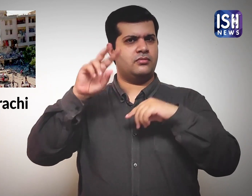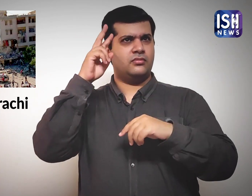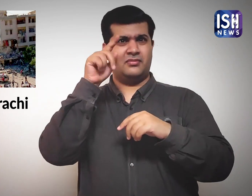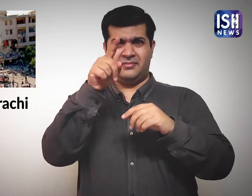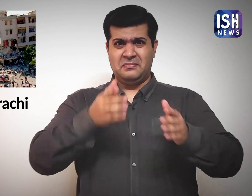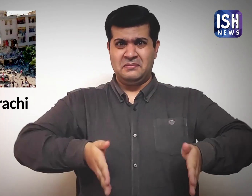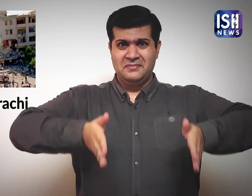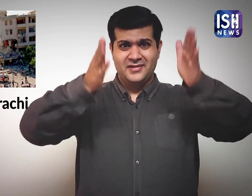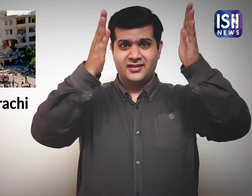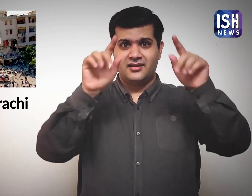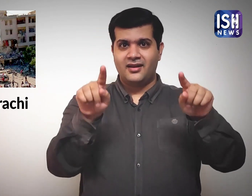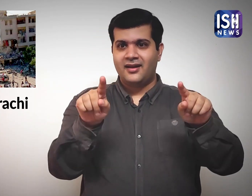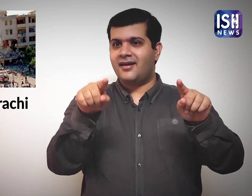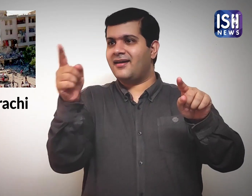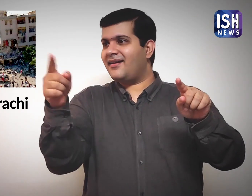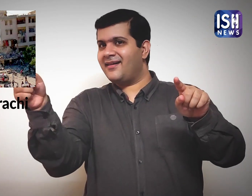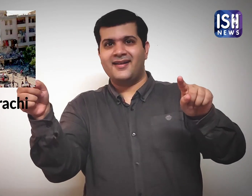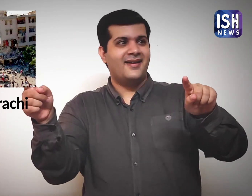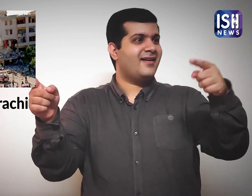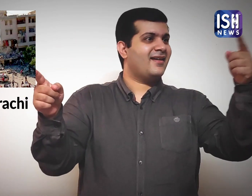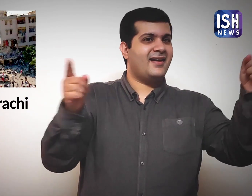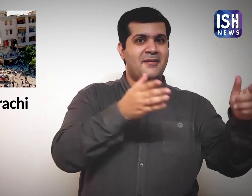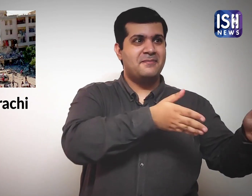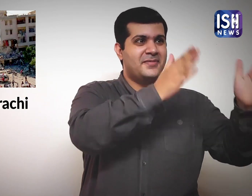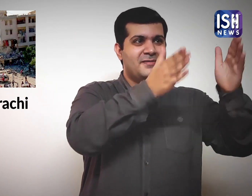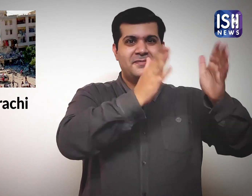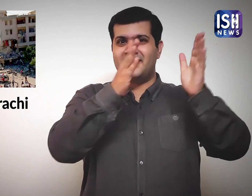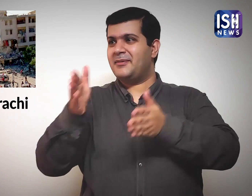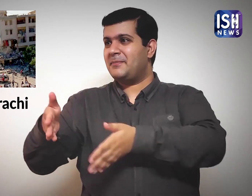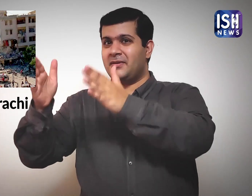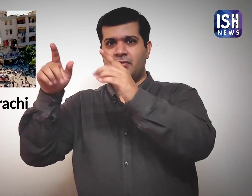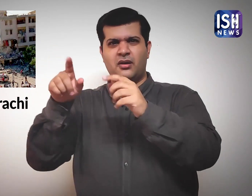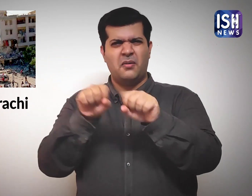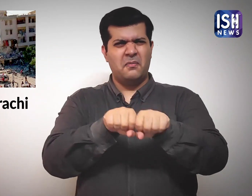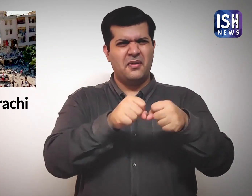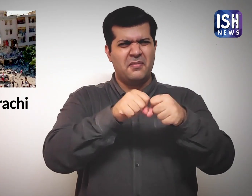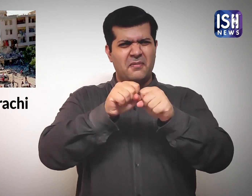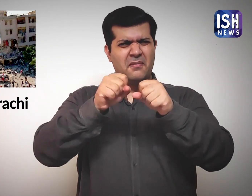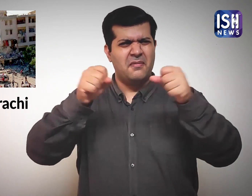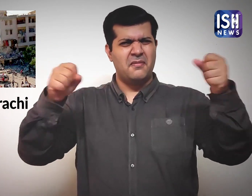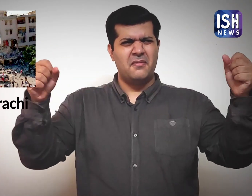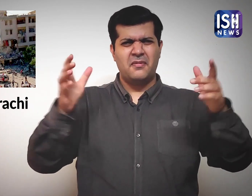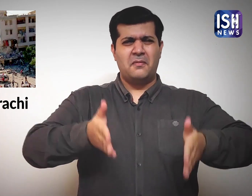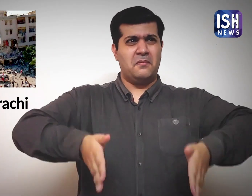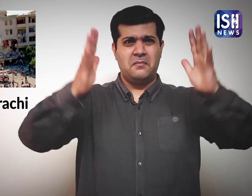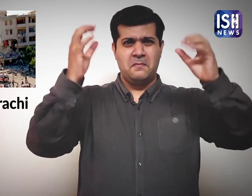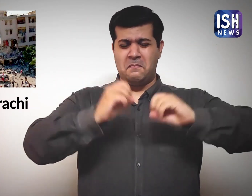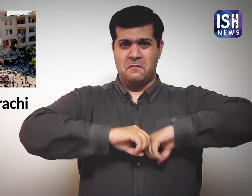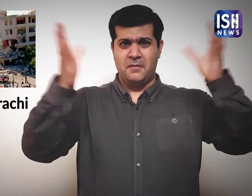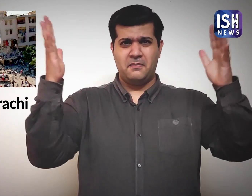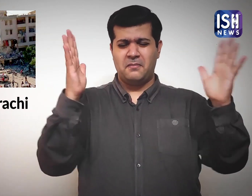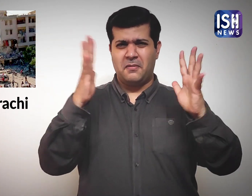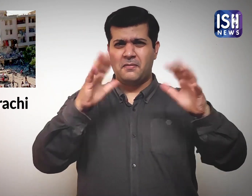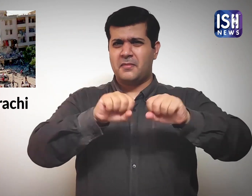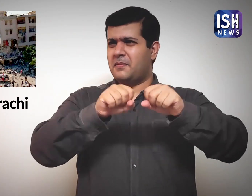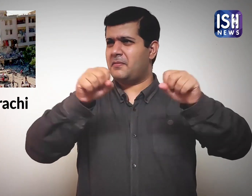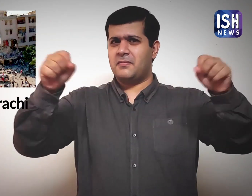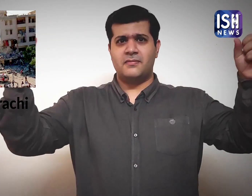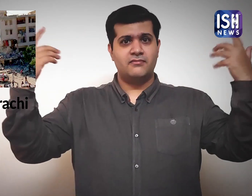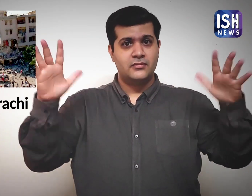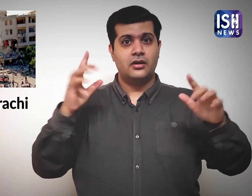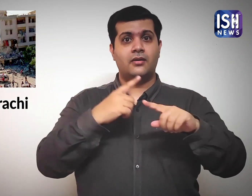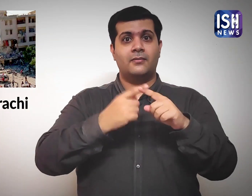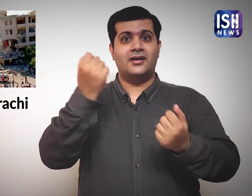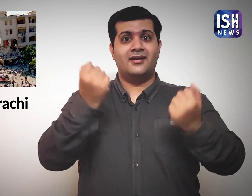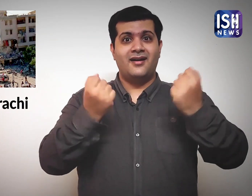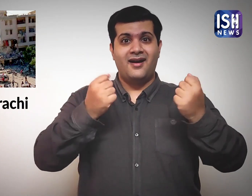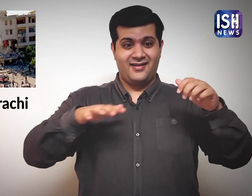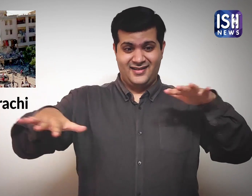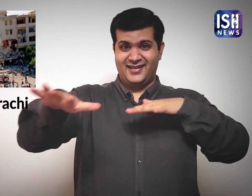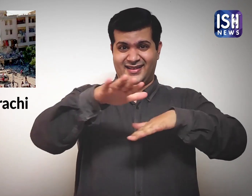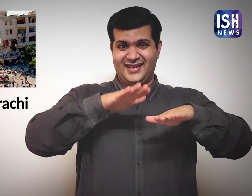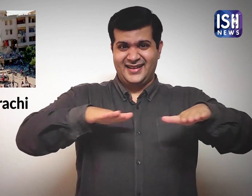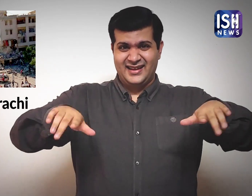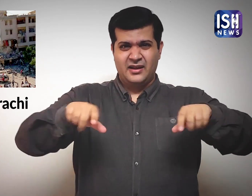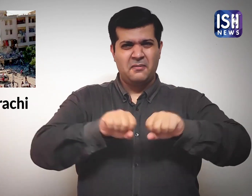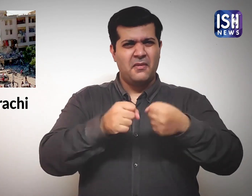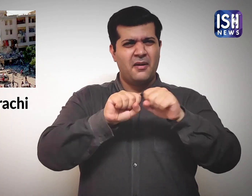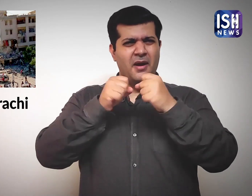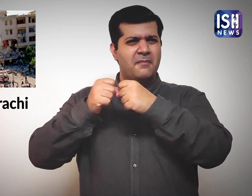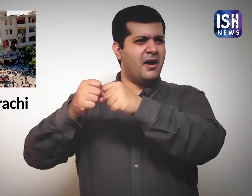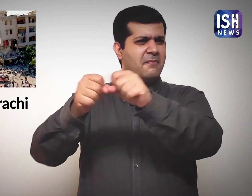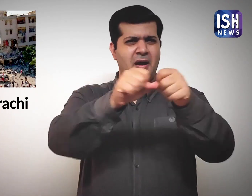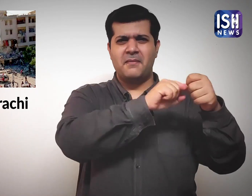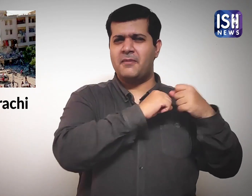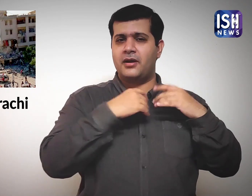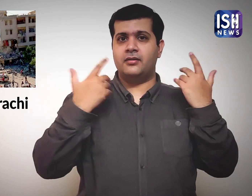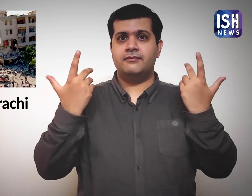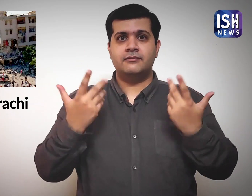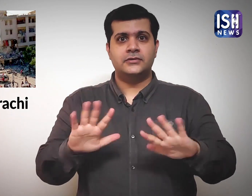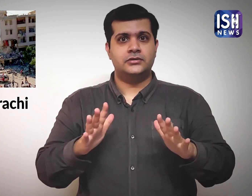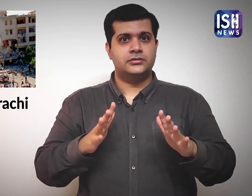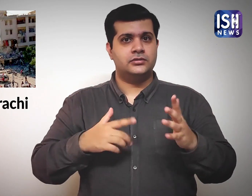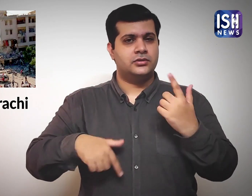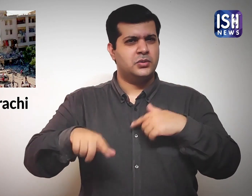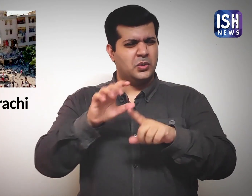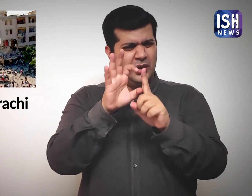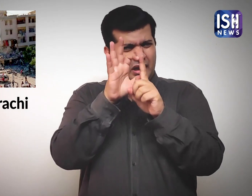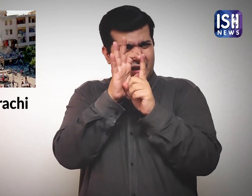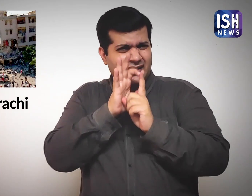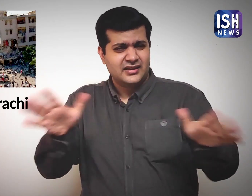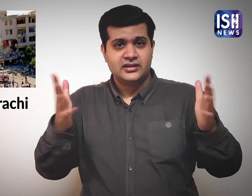The blast was so strong that it damaged other buildings in the area and even cars.